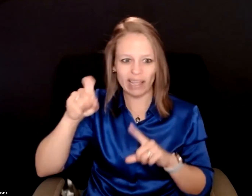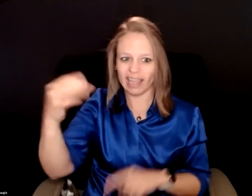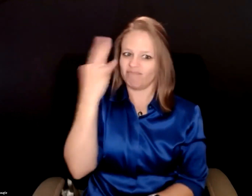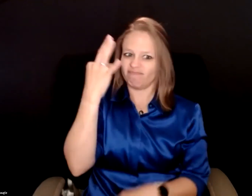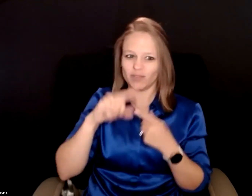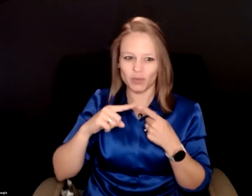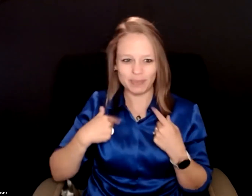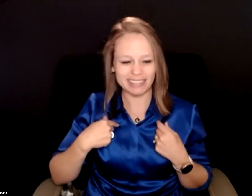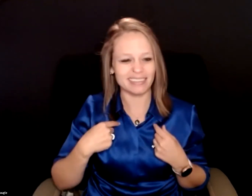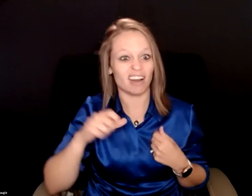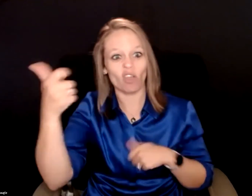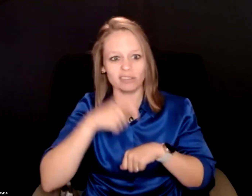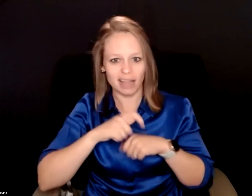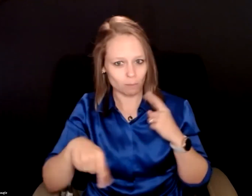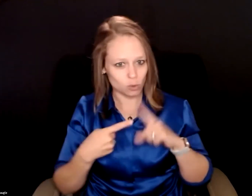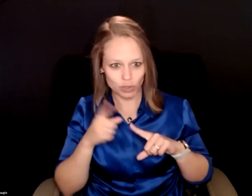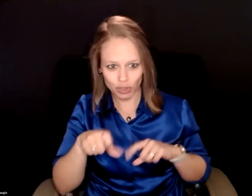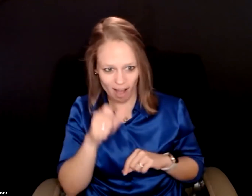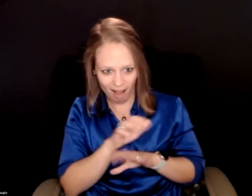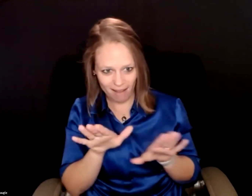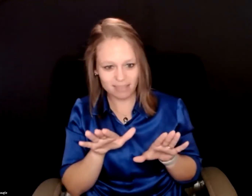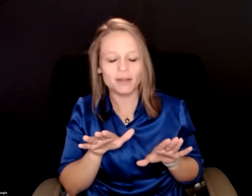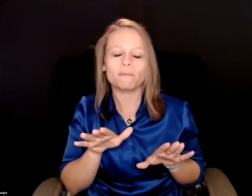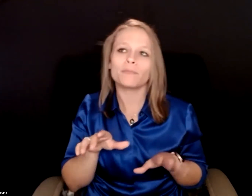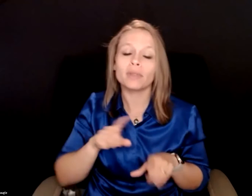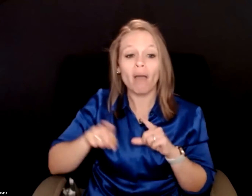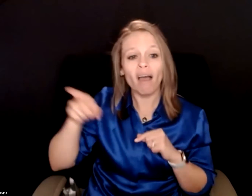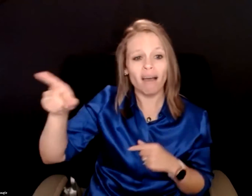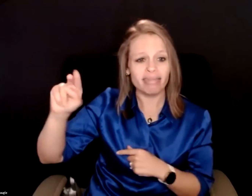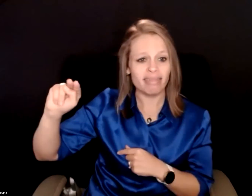She also told me that she did a lot more research because I was one of those